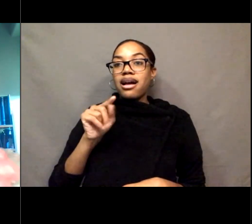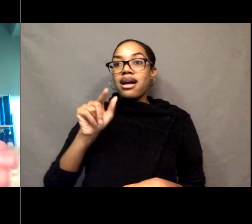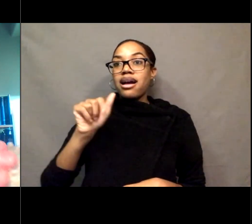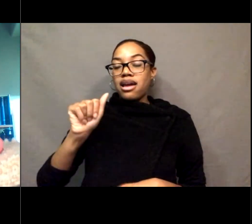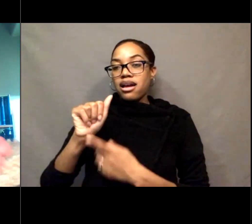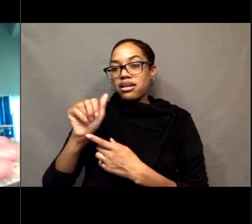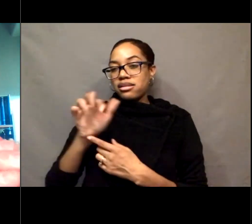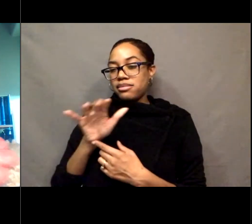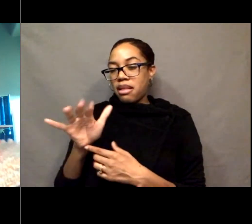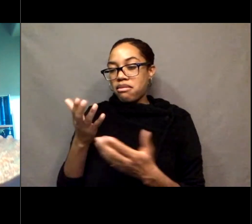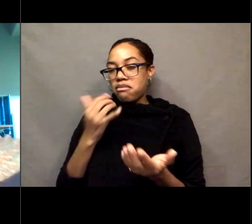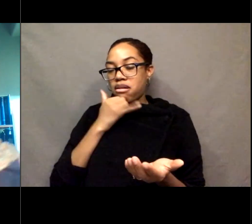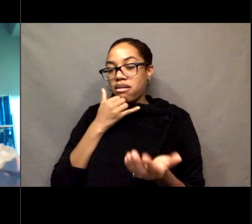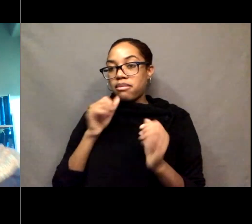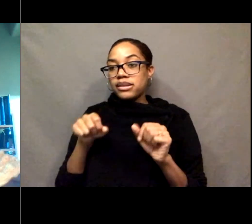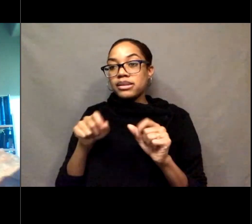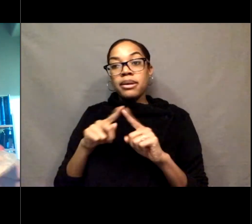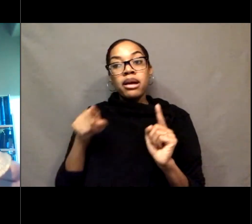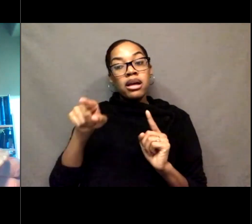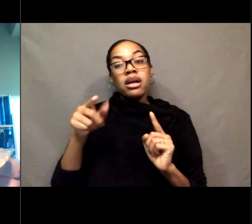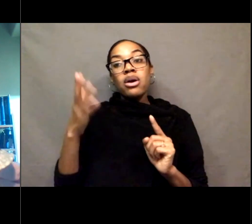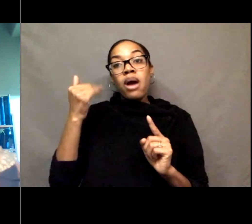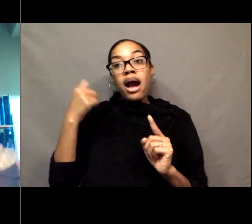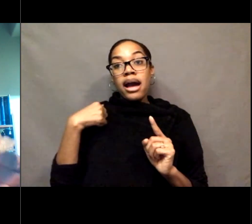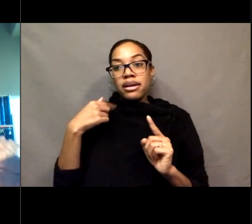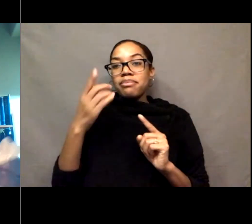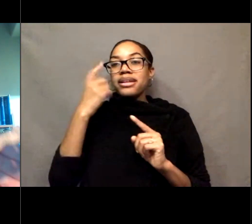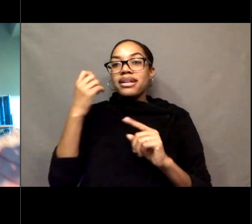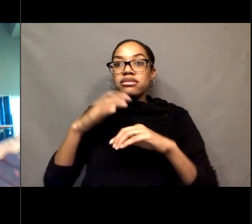is super bumpy. And so you can always tell a pink abalone